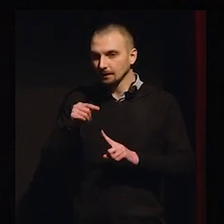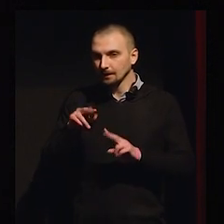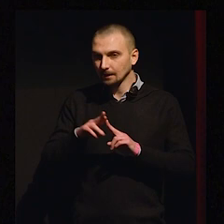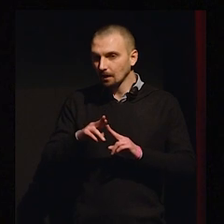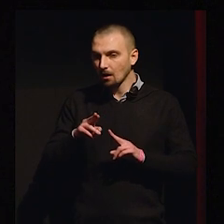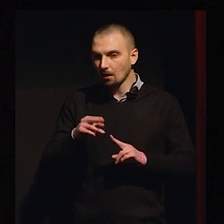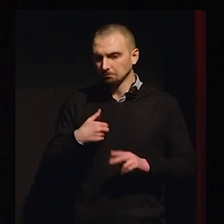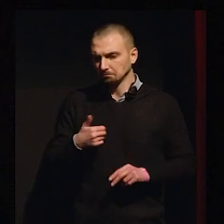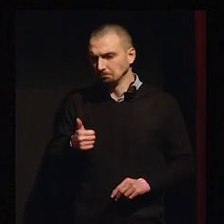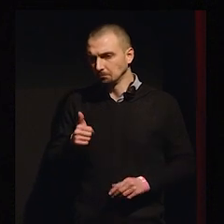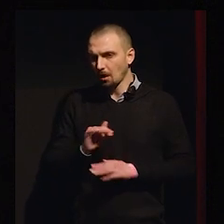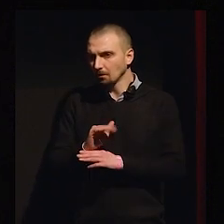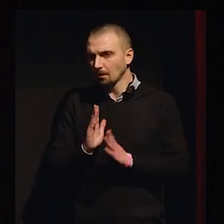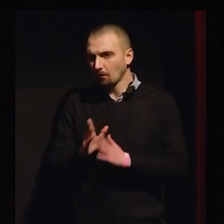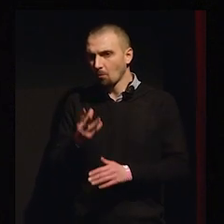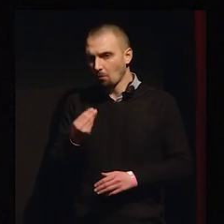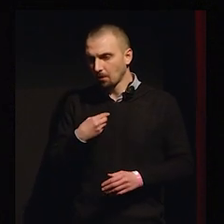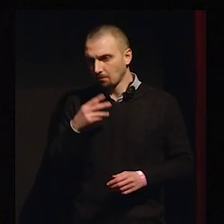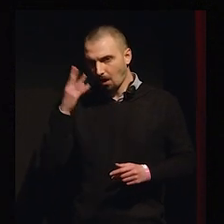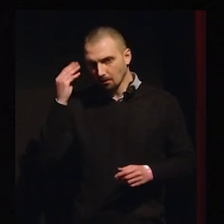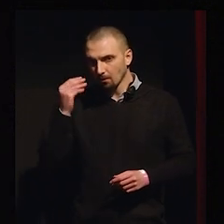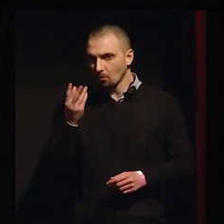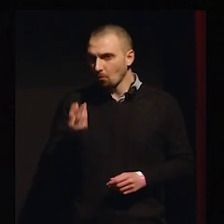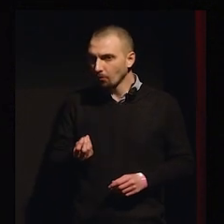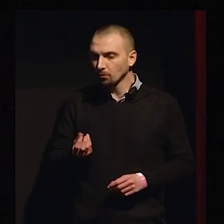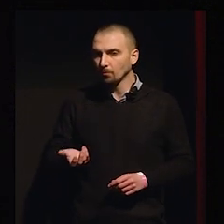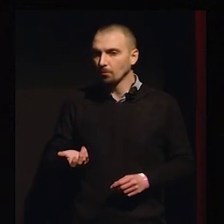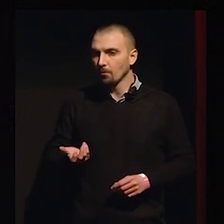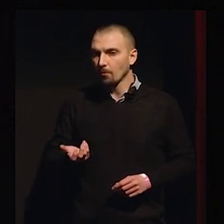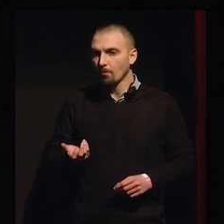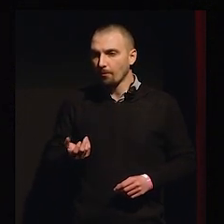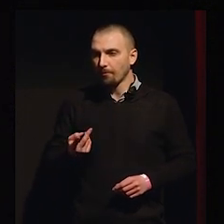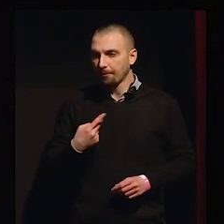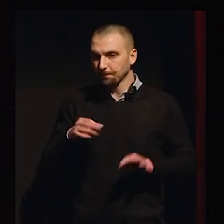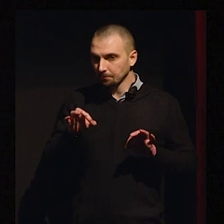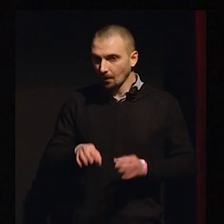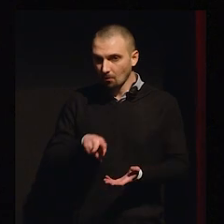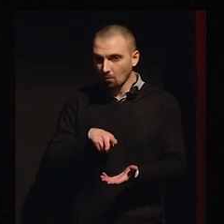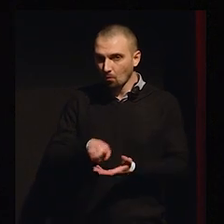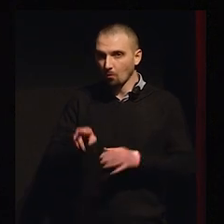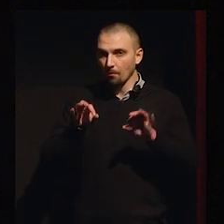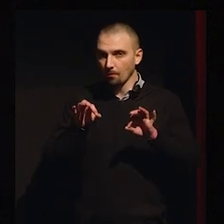that I might be autistic, and when I took a step about that, and made progress,